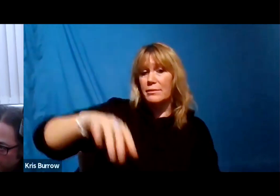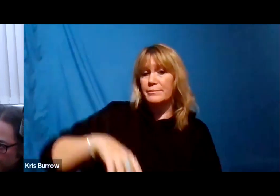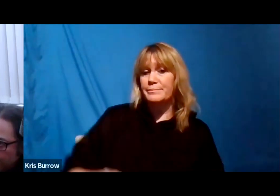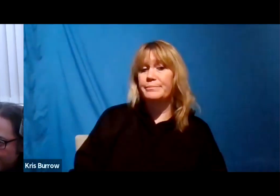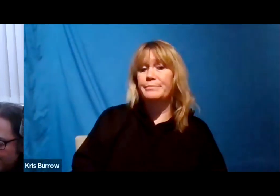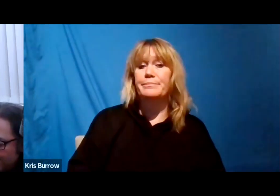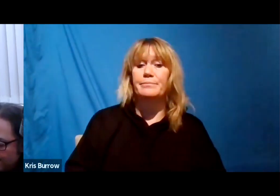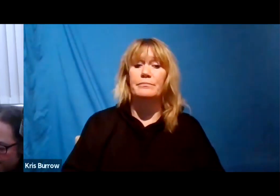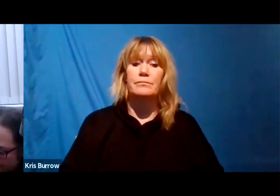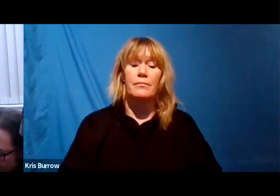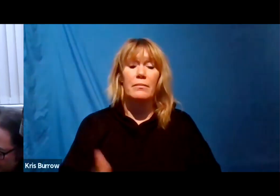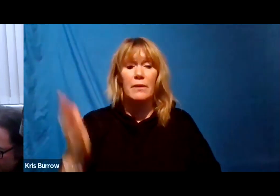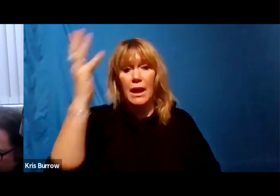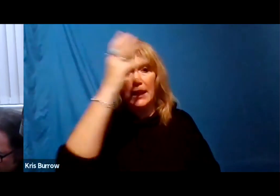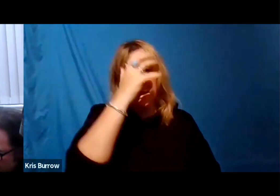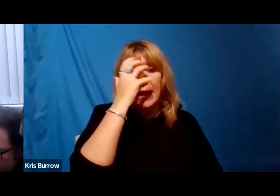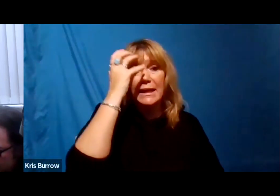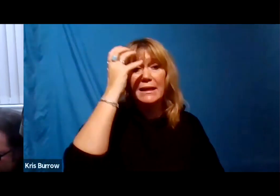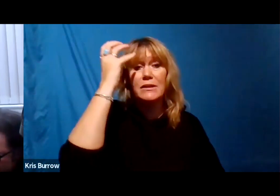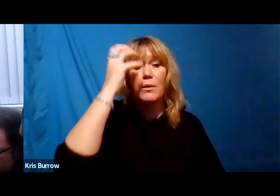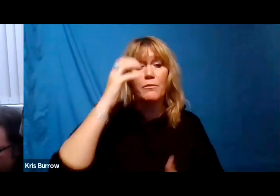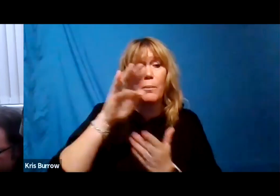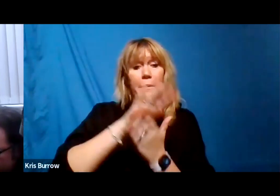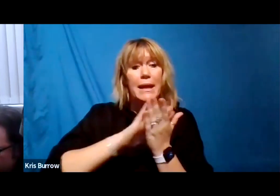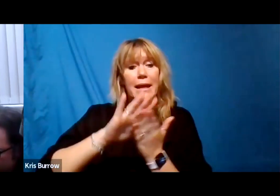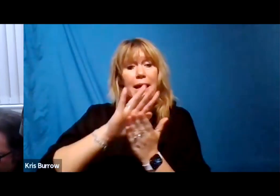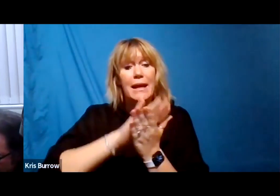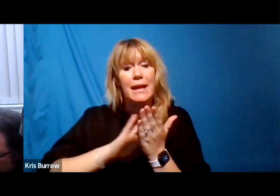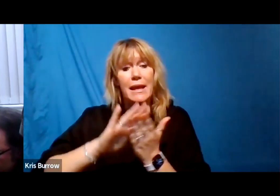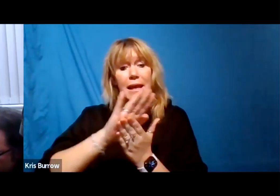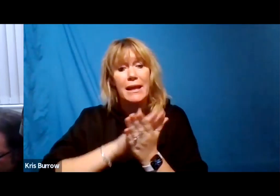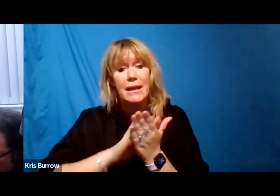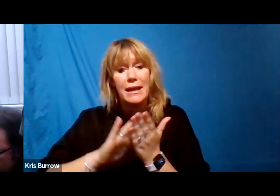Kick a bully, press rewind